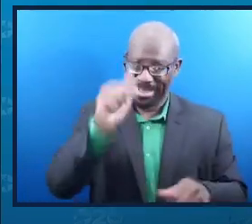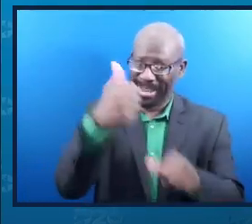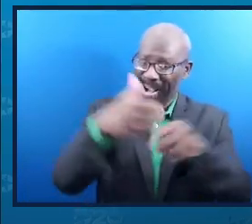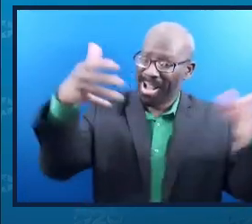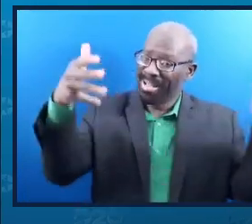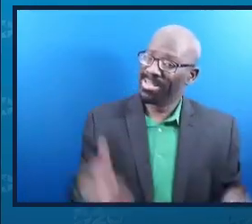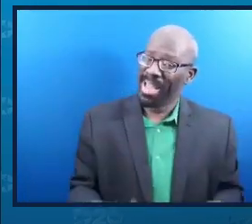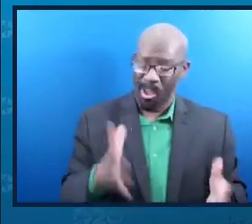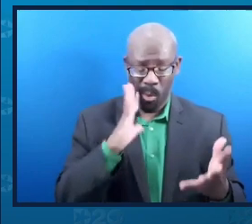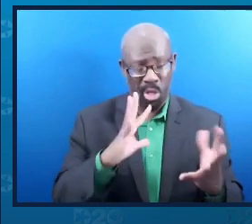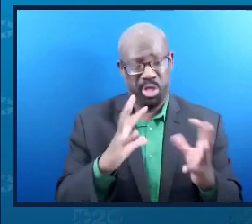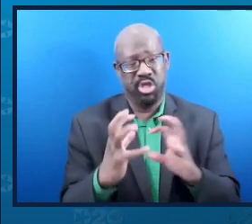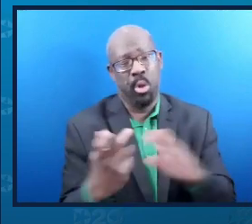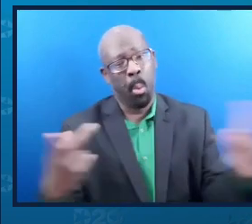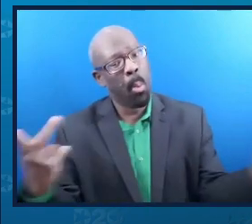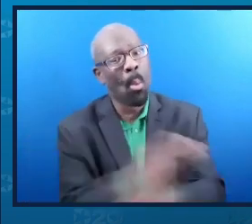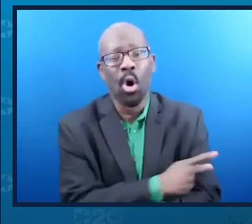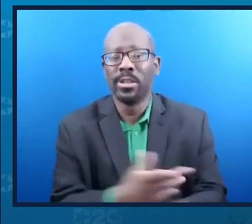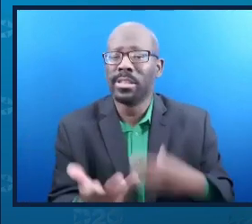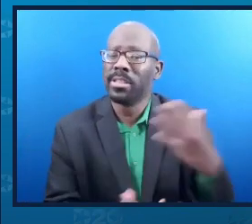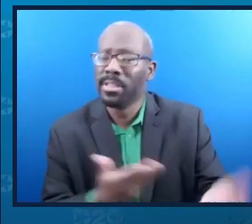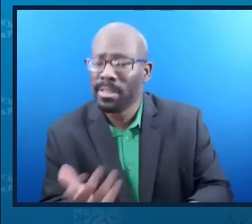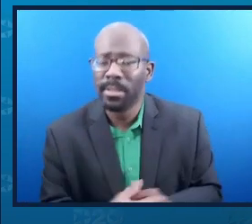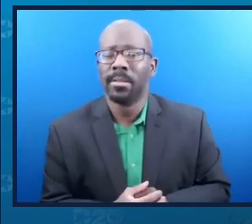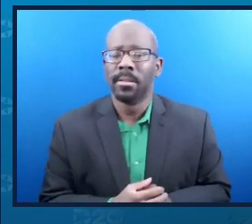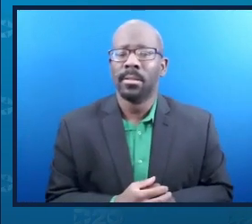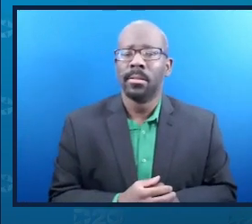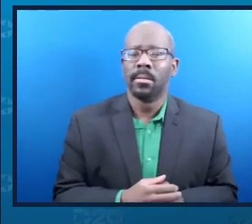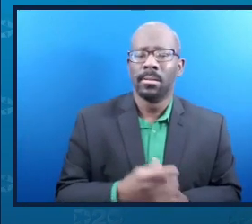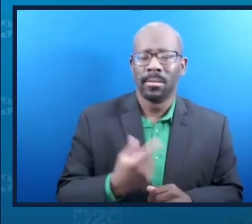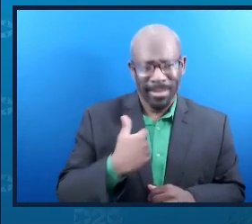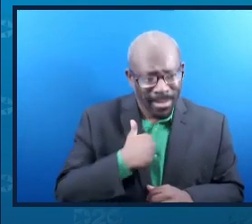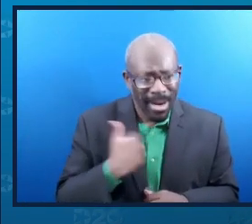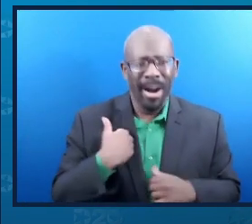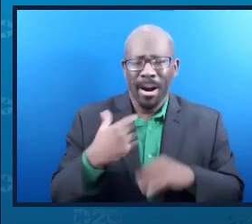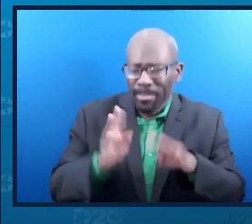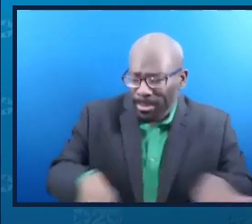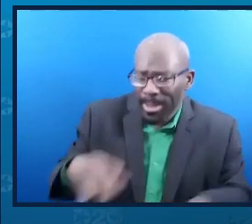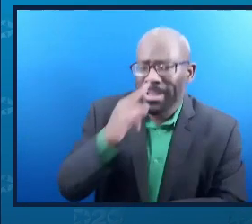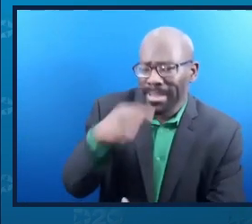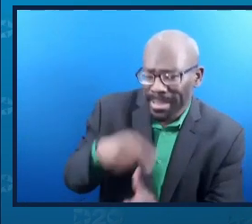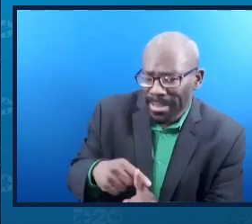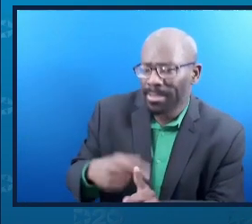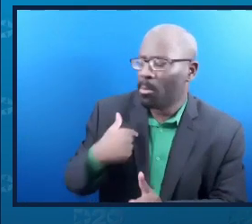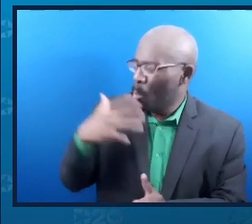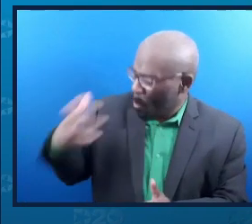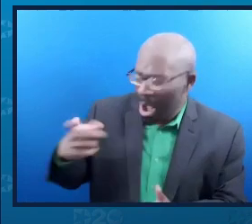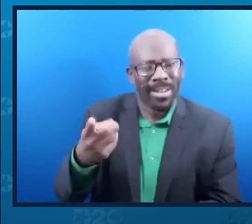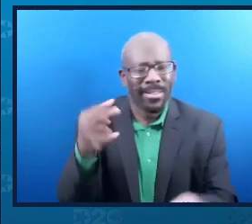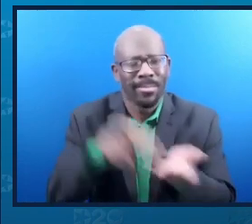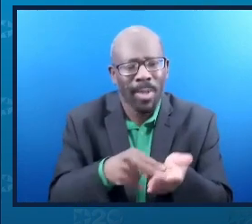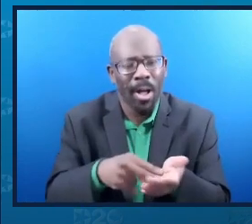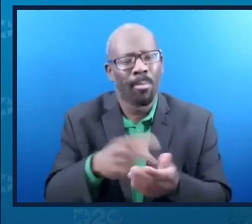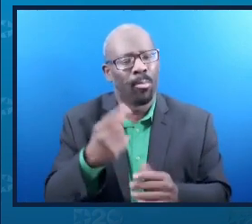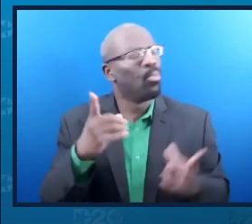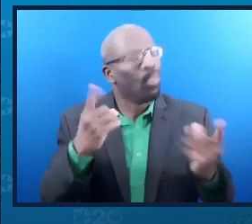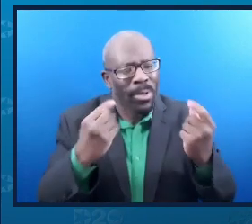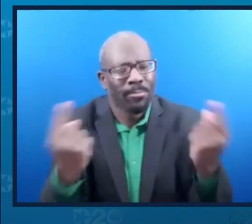I AM KID. I WILL STI ALL ADULTS WHO ARE WATCHING THIS NOW? WHY DOWN THE GET UP AND DO SOMETHING. SOME OF THE FIRST CLIMATE